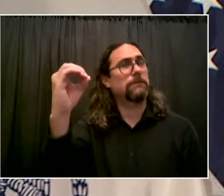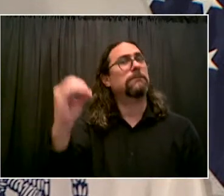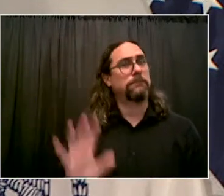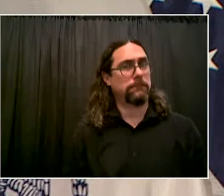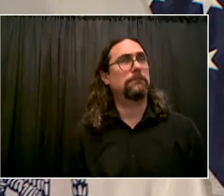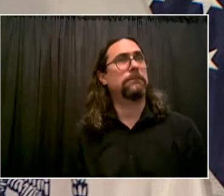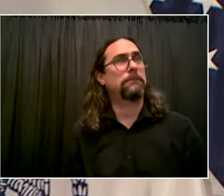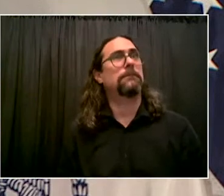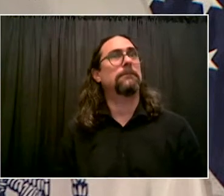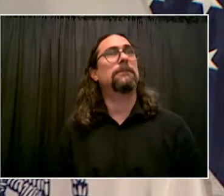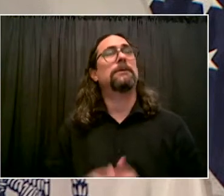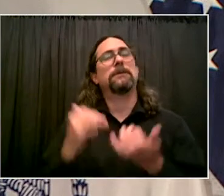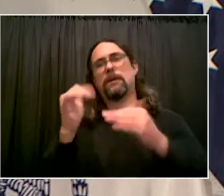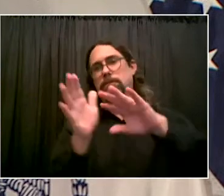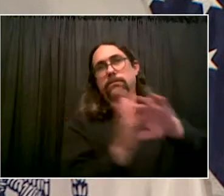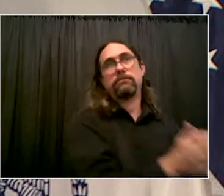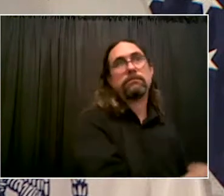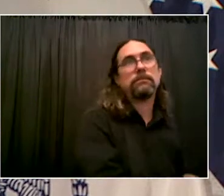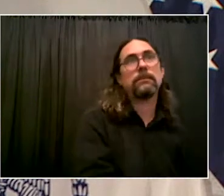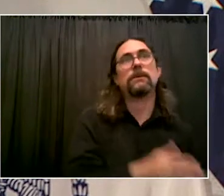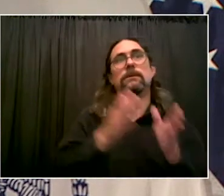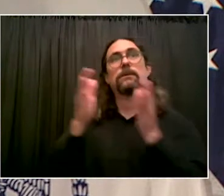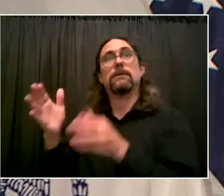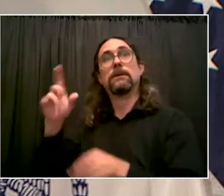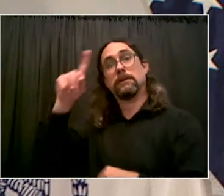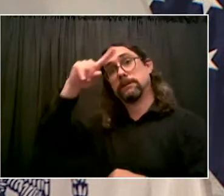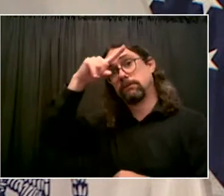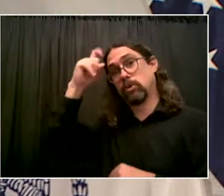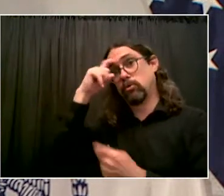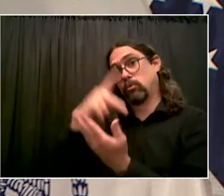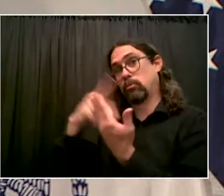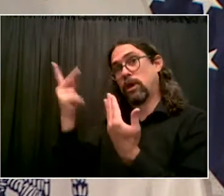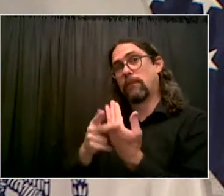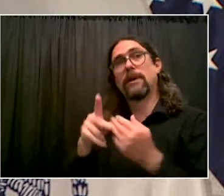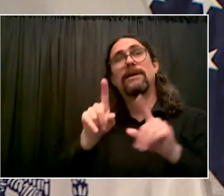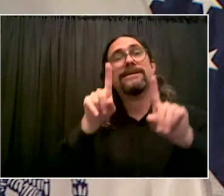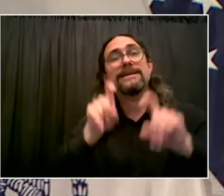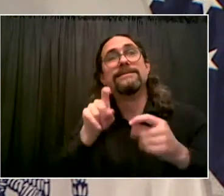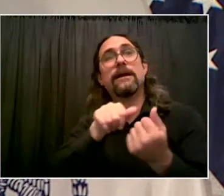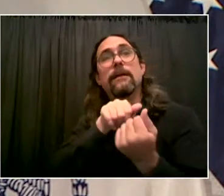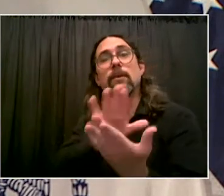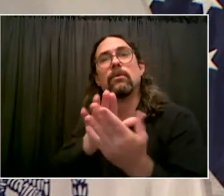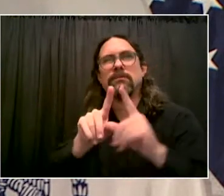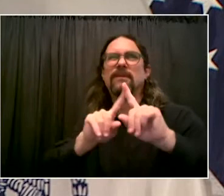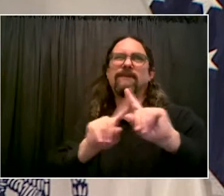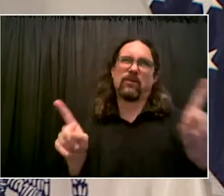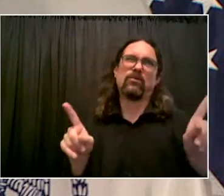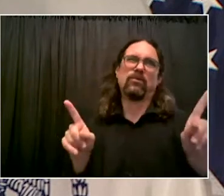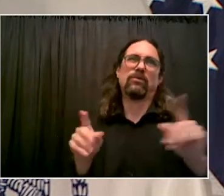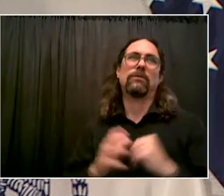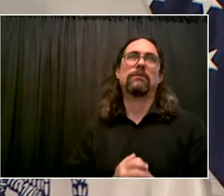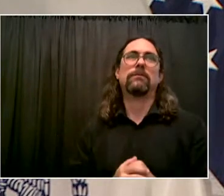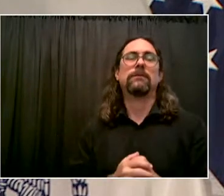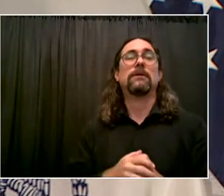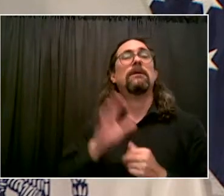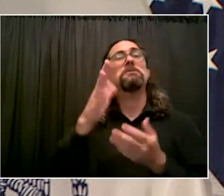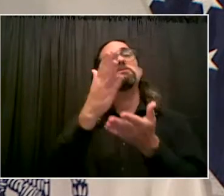PAPROACH TO TESTING FOR SUMMER RISING. IT S INOT SURPRISING THERE'S GOING TO E BSOME SPOITVEI